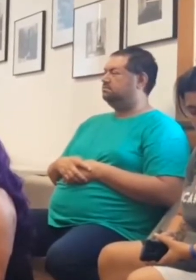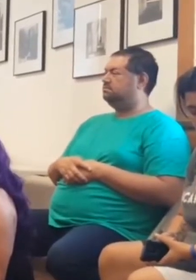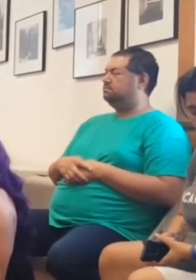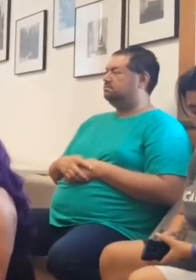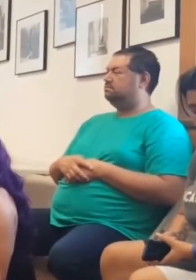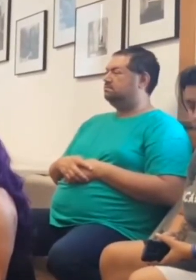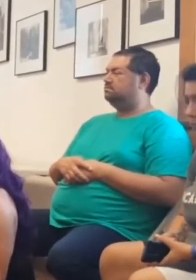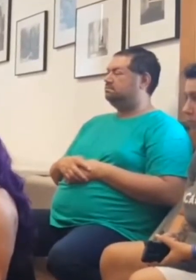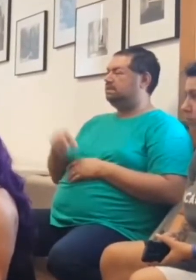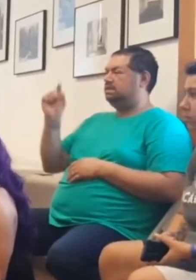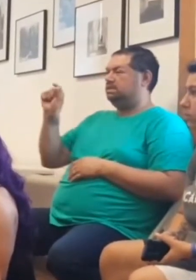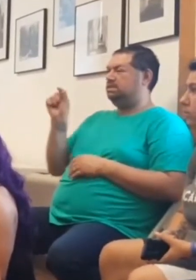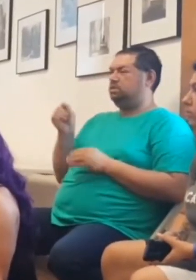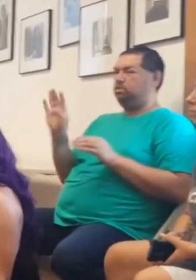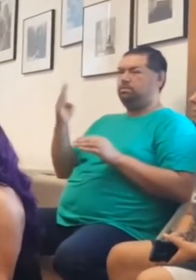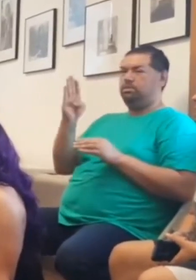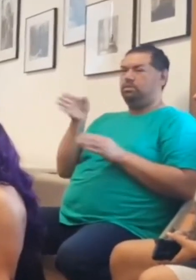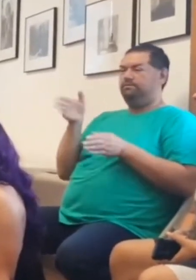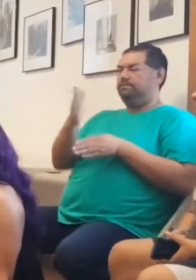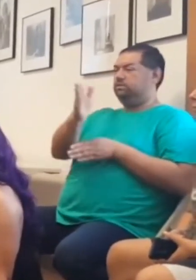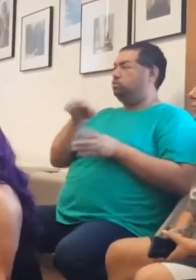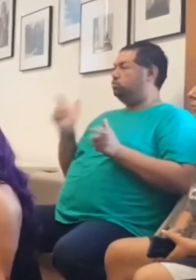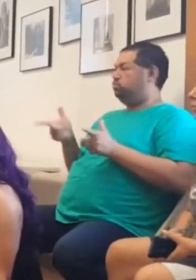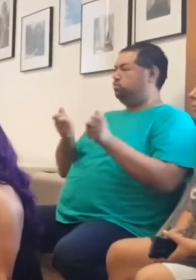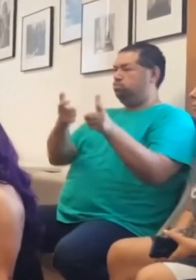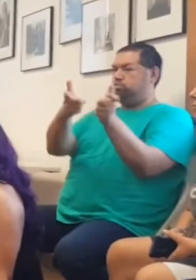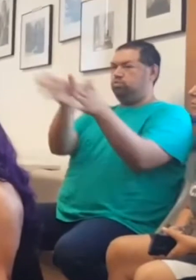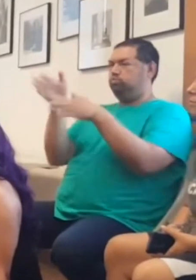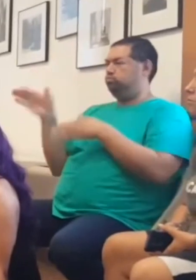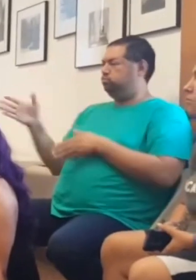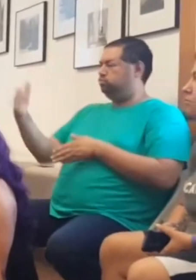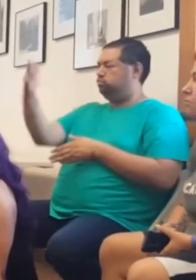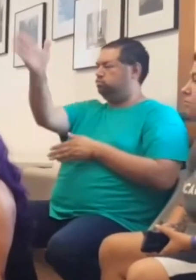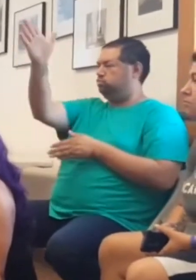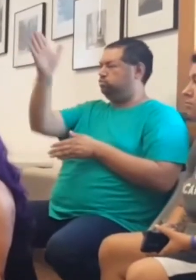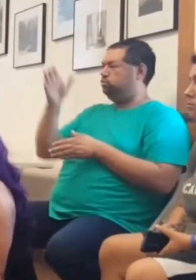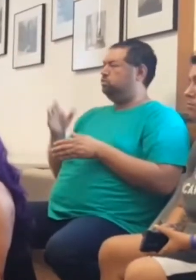The little blue fish whizzed through the ocean with his scale flashing, so it didn't